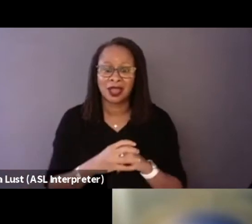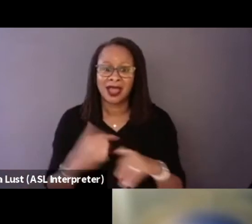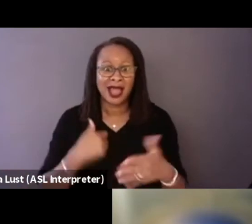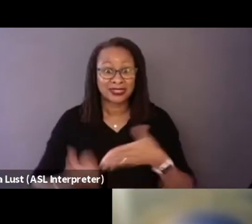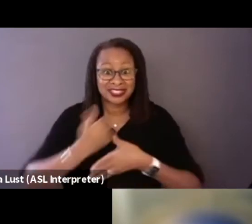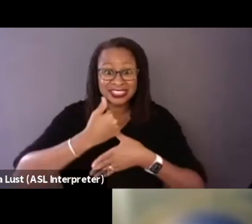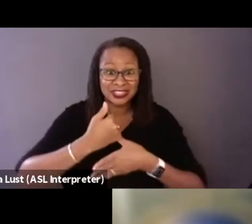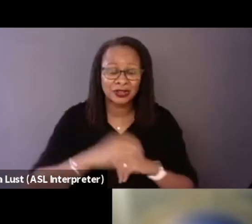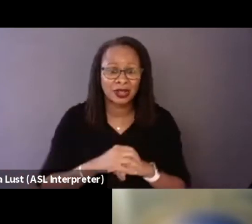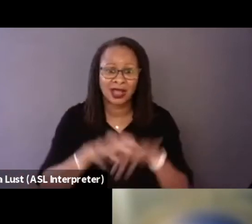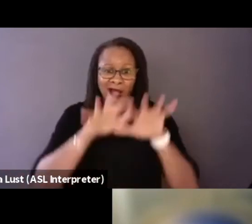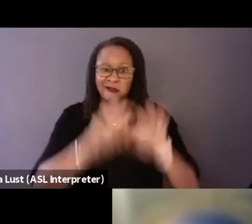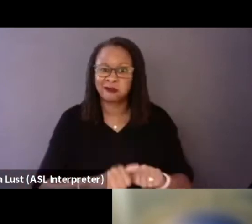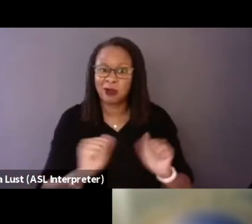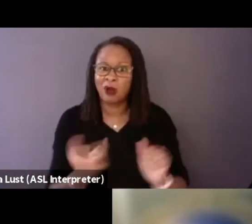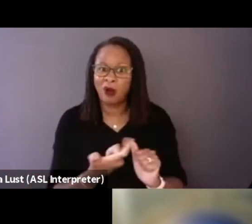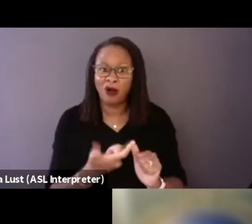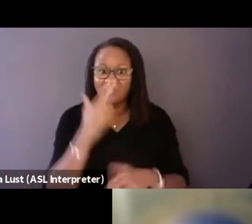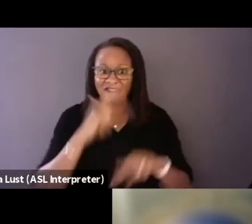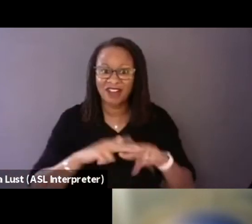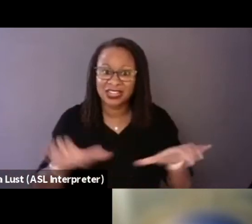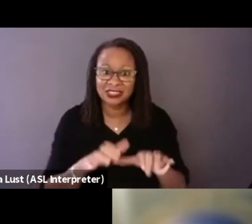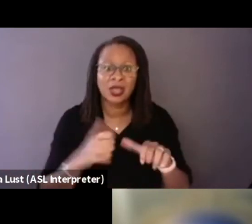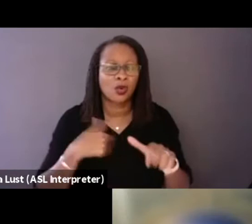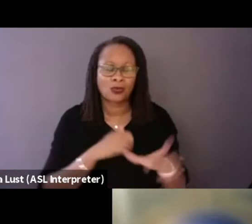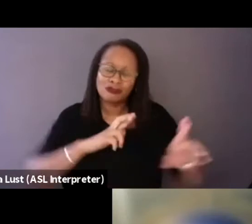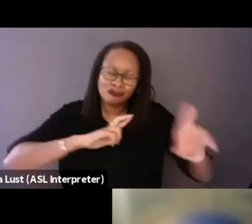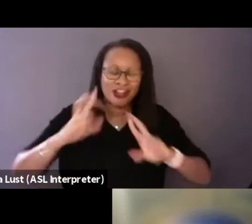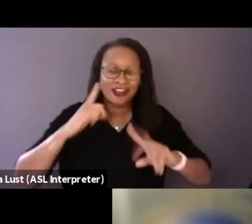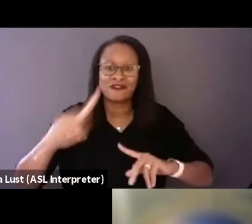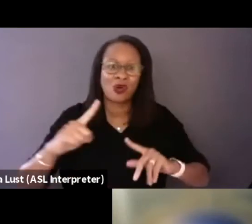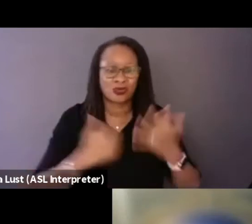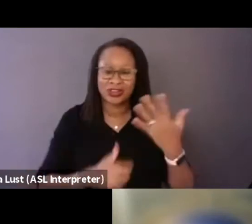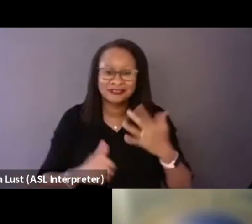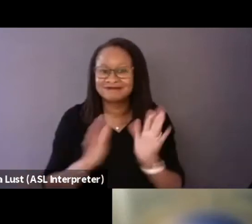So being stripped away from all of the fun activities that we were all hoping for to wrap up our senior year,